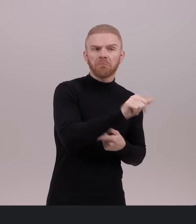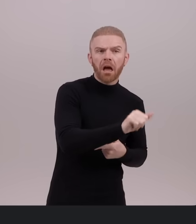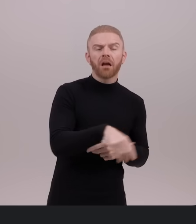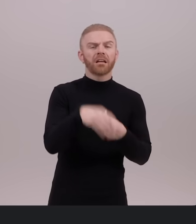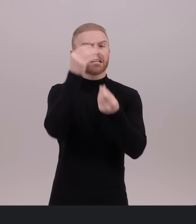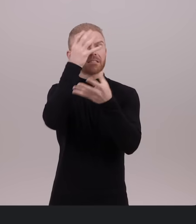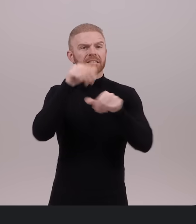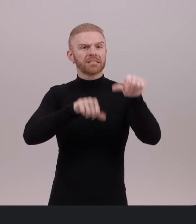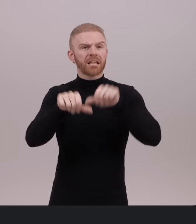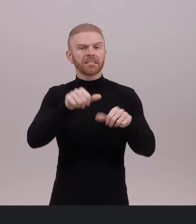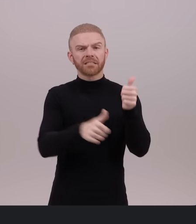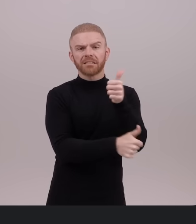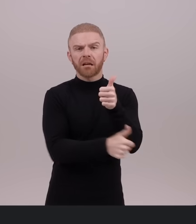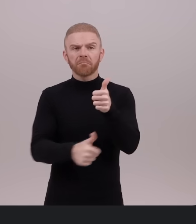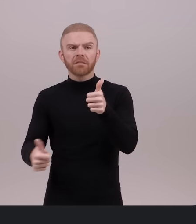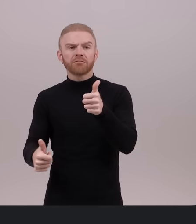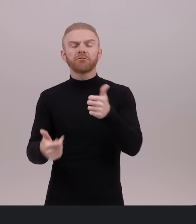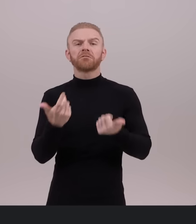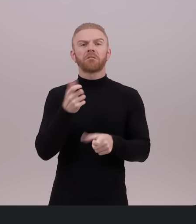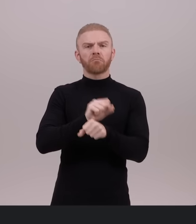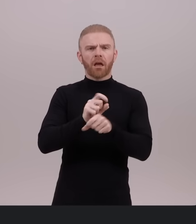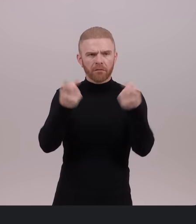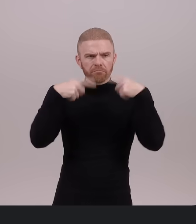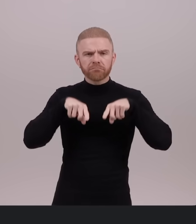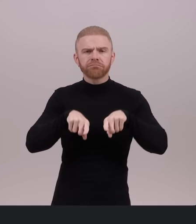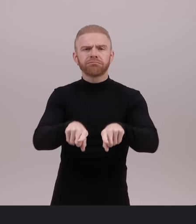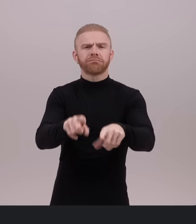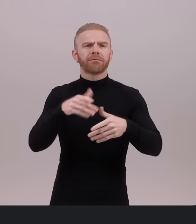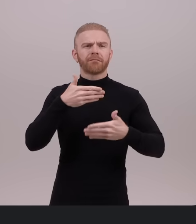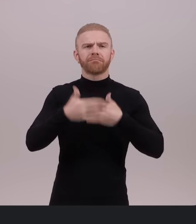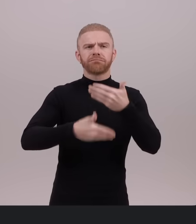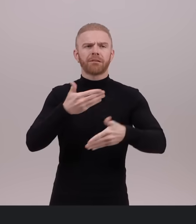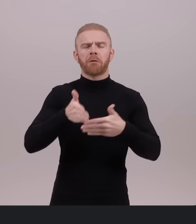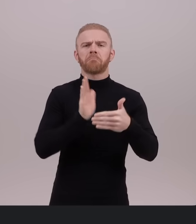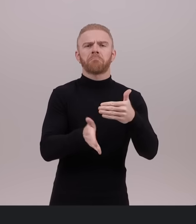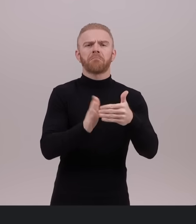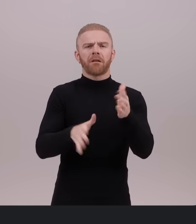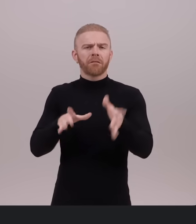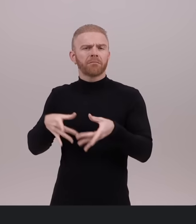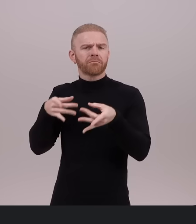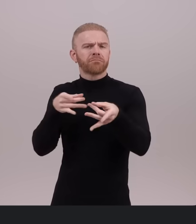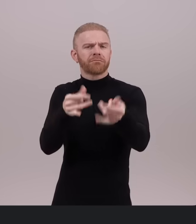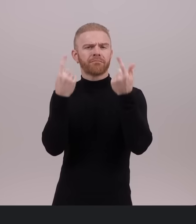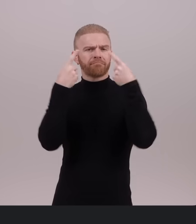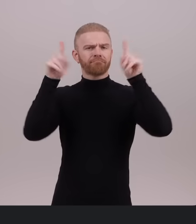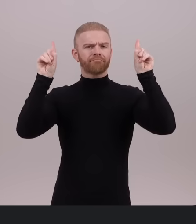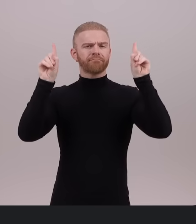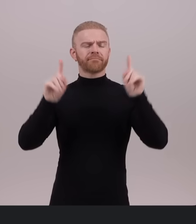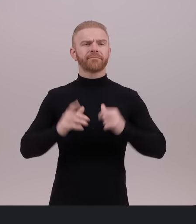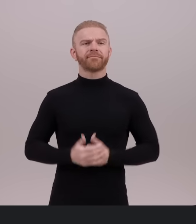work in parallel to get the job done faster and more effectively. Now, that might sound impressive,